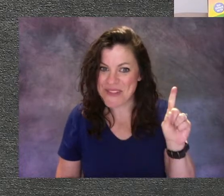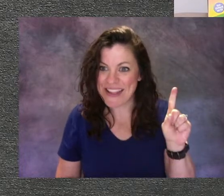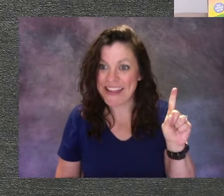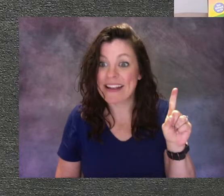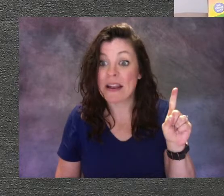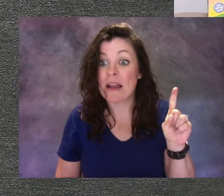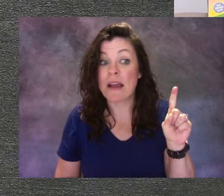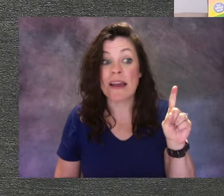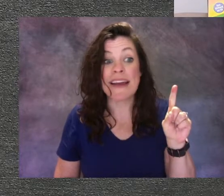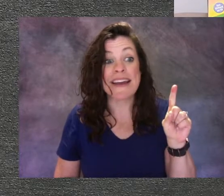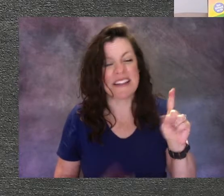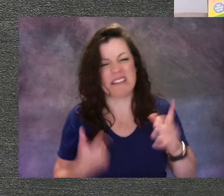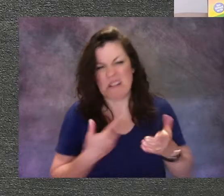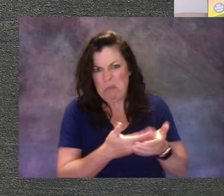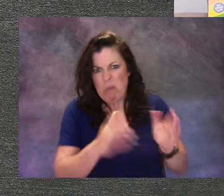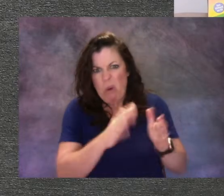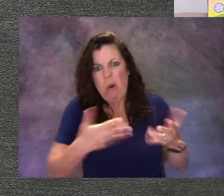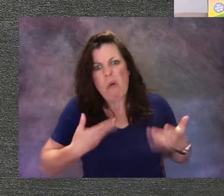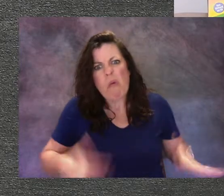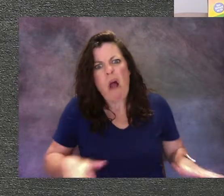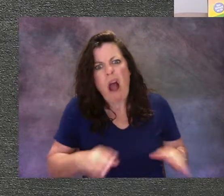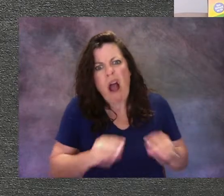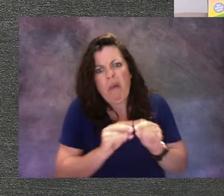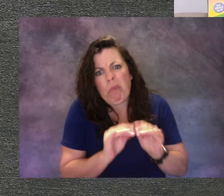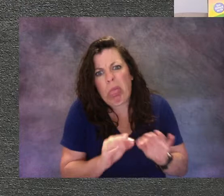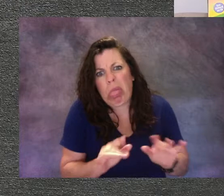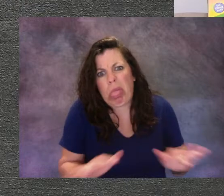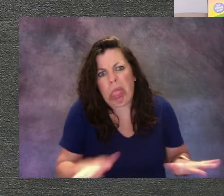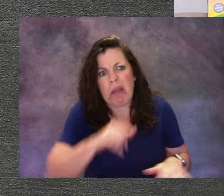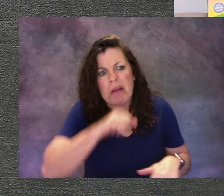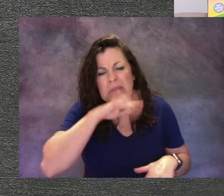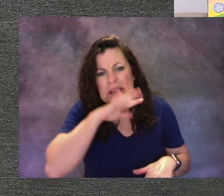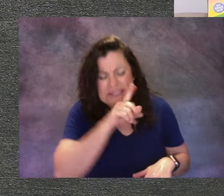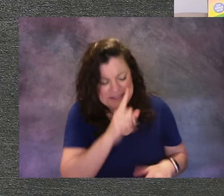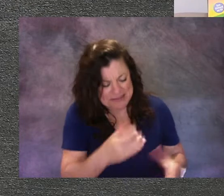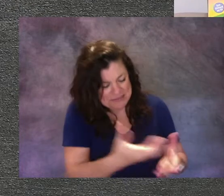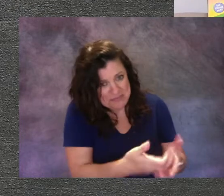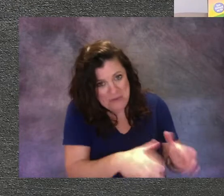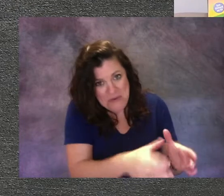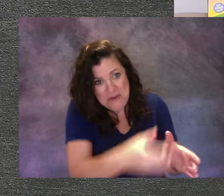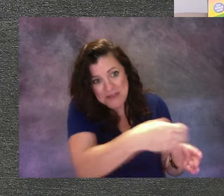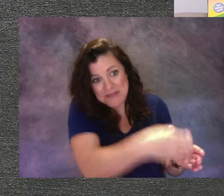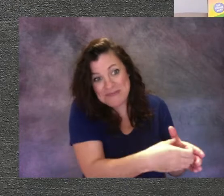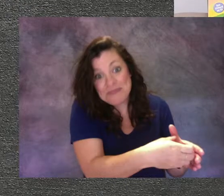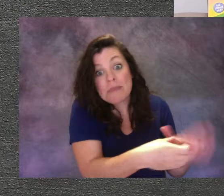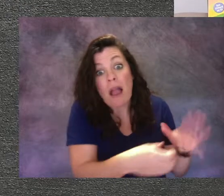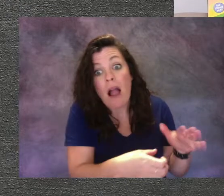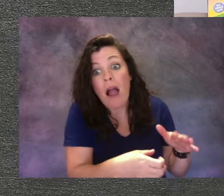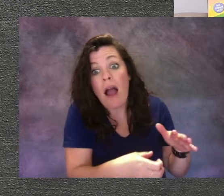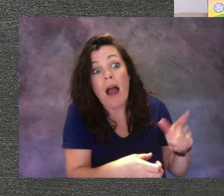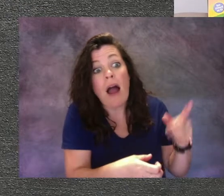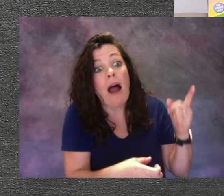Can we maybe set it in the bowl so it doesn't drop? Okay. But look! You brought,